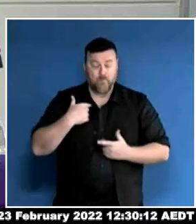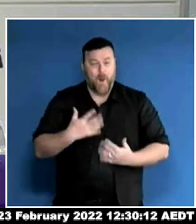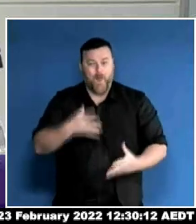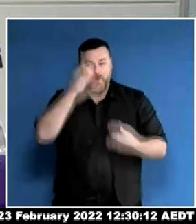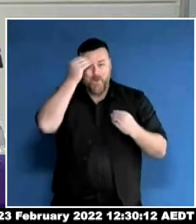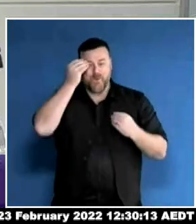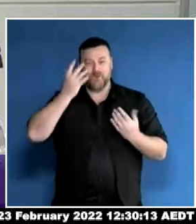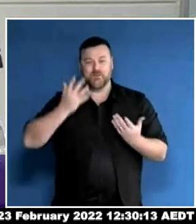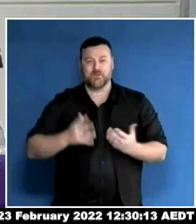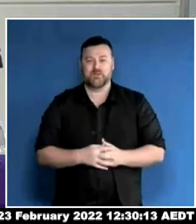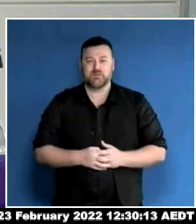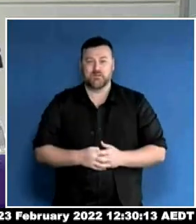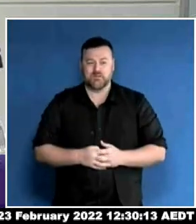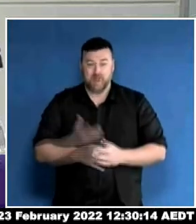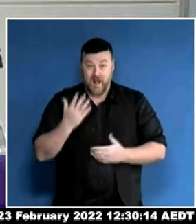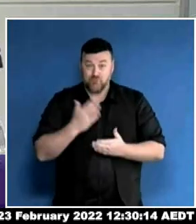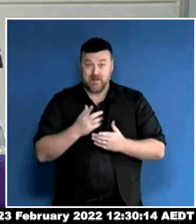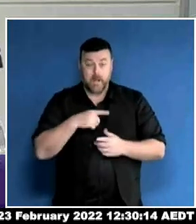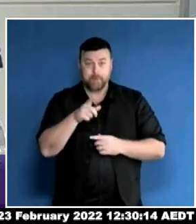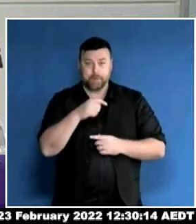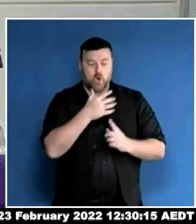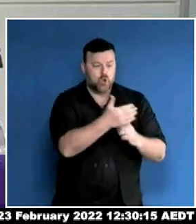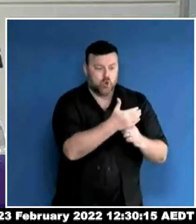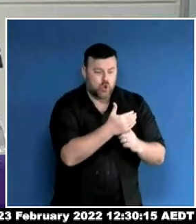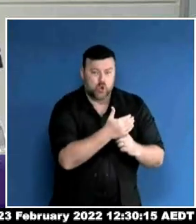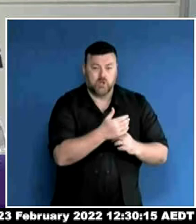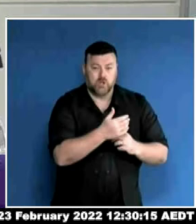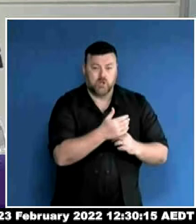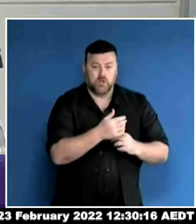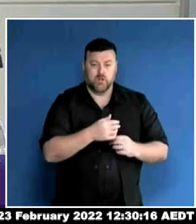off and, I don't know, choosing a job that they are maybe not ready for straightaway or